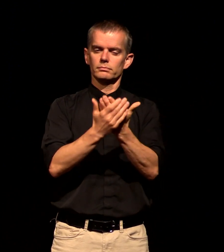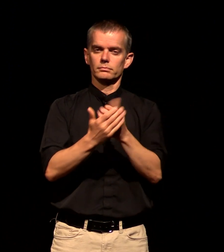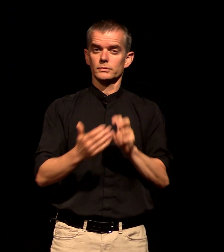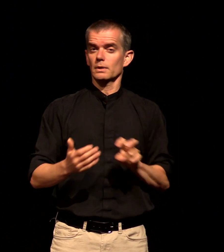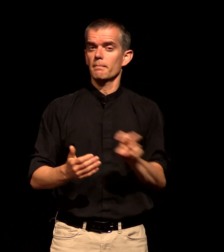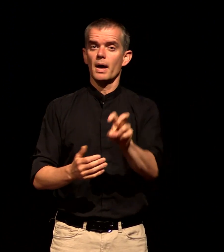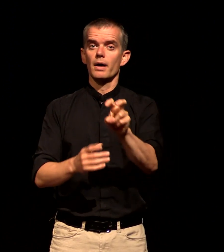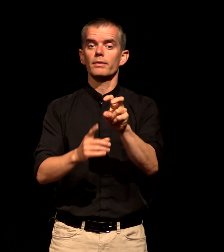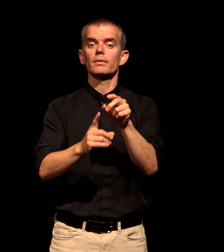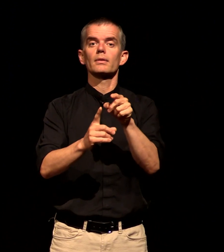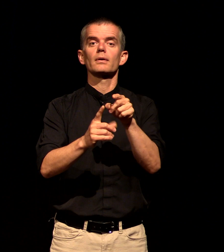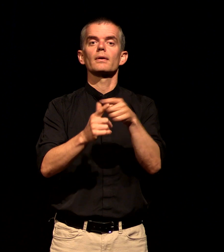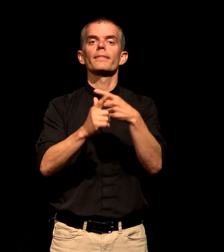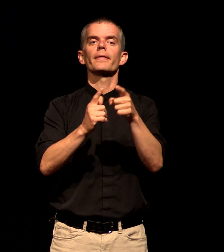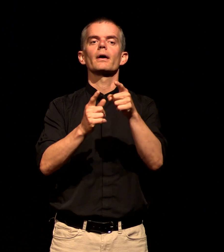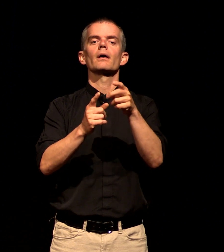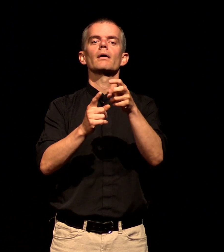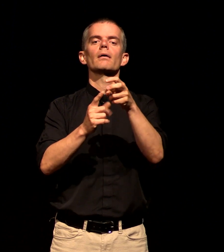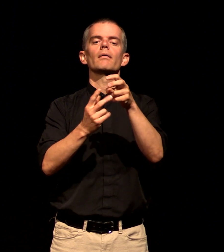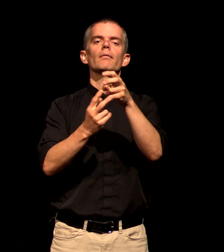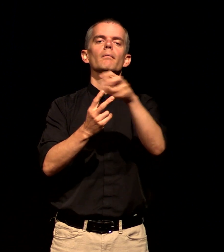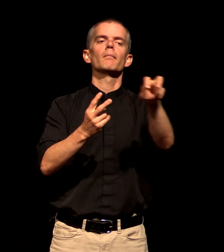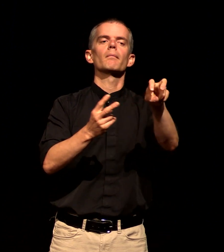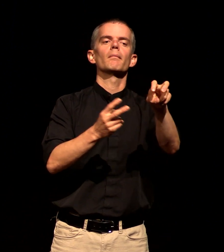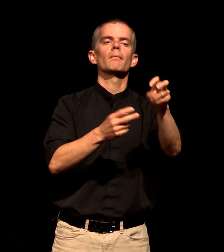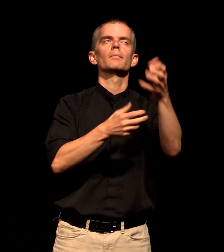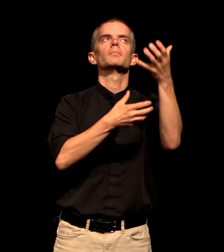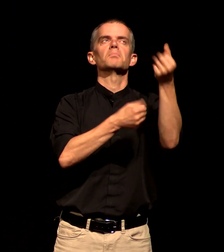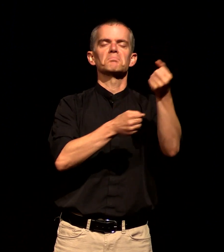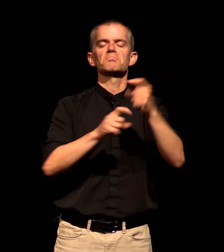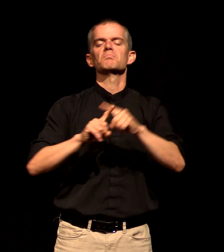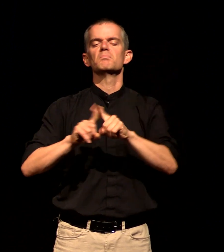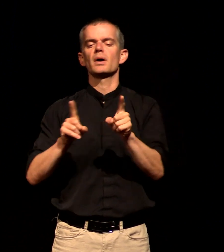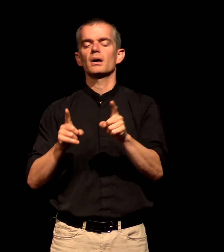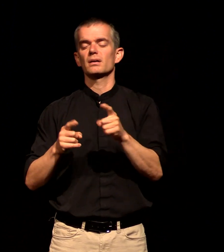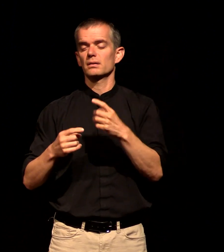destination and somewhere on this pathway, there is a corner